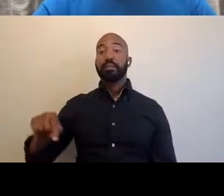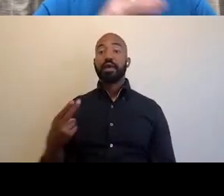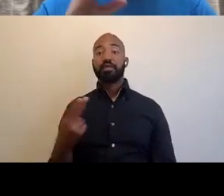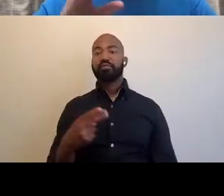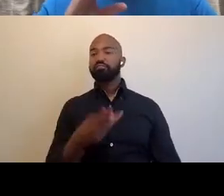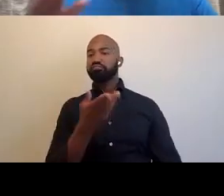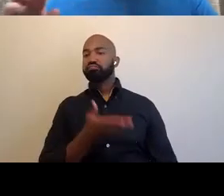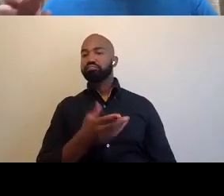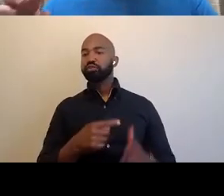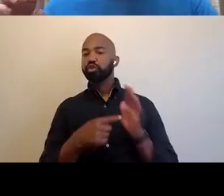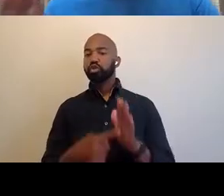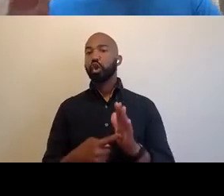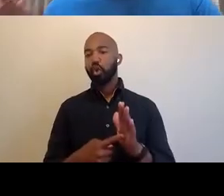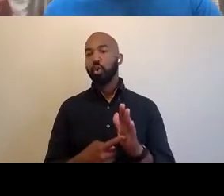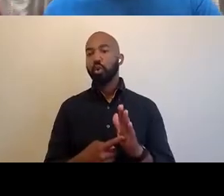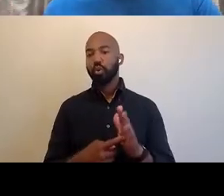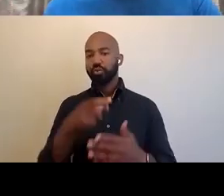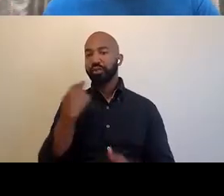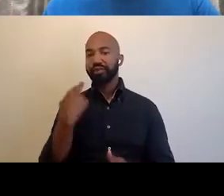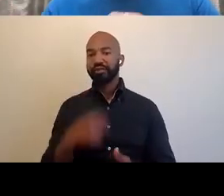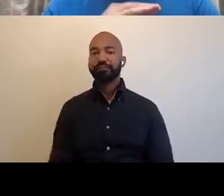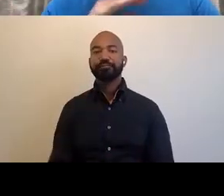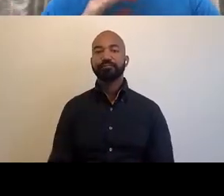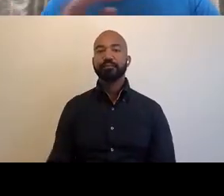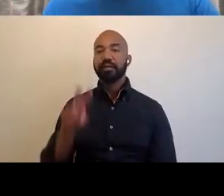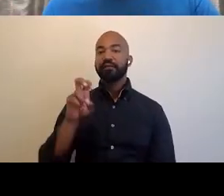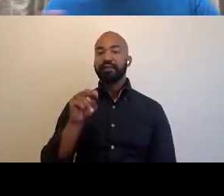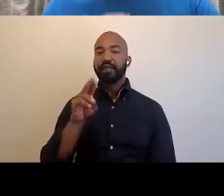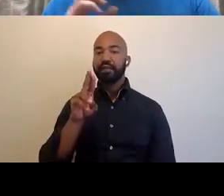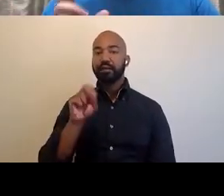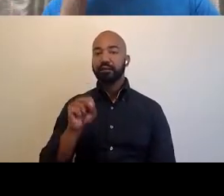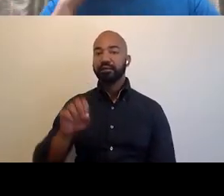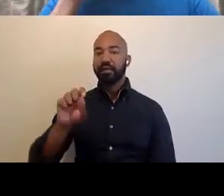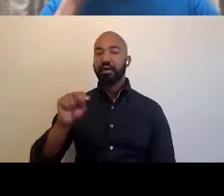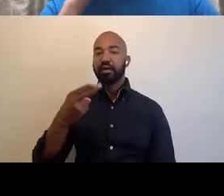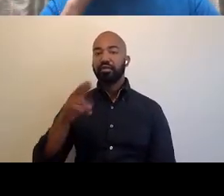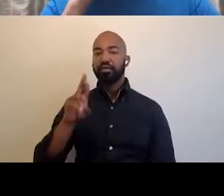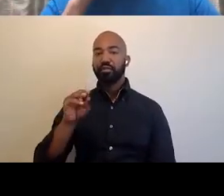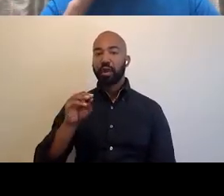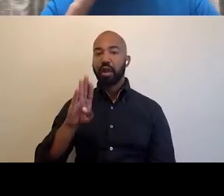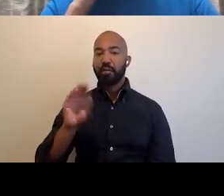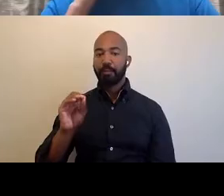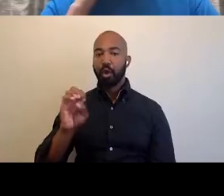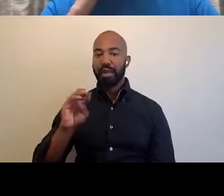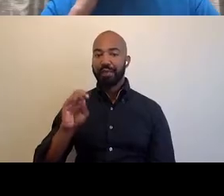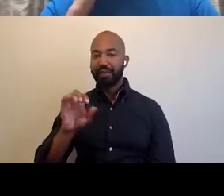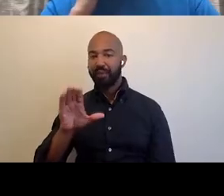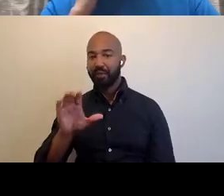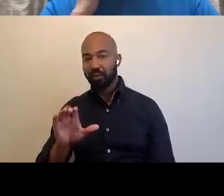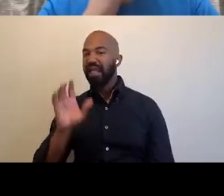So that venous thromboembolic disease, that's a blood clot. So that's in bold and that's a big one.